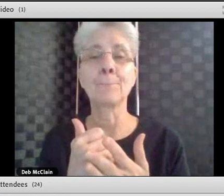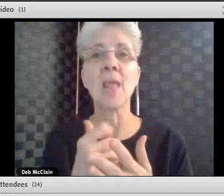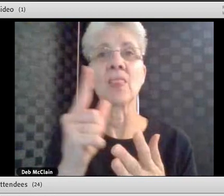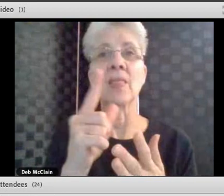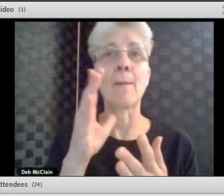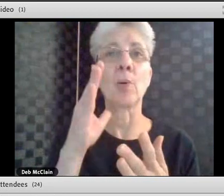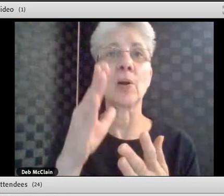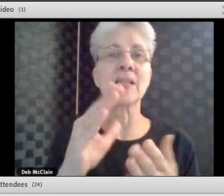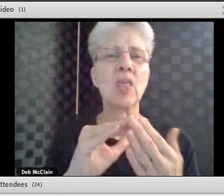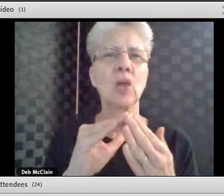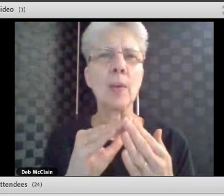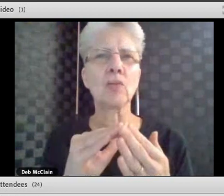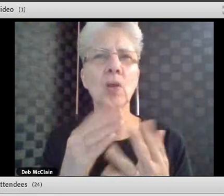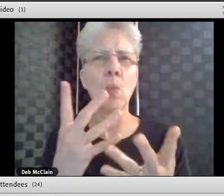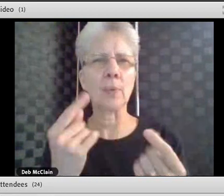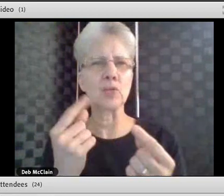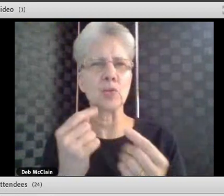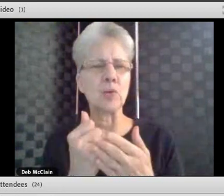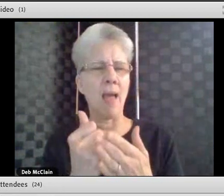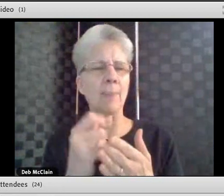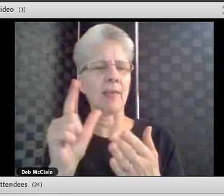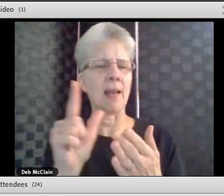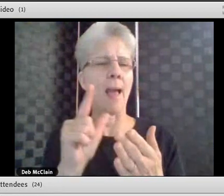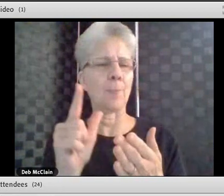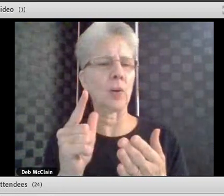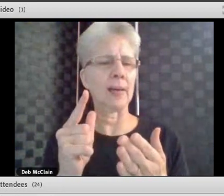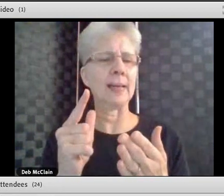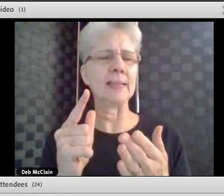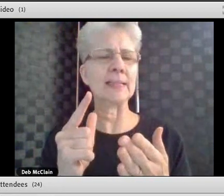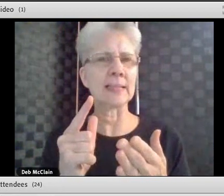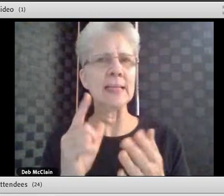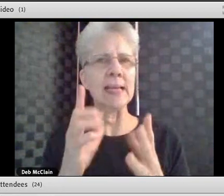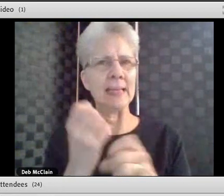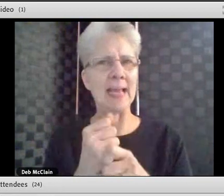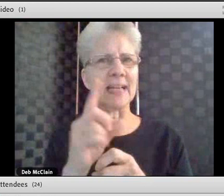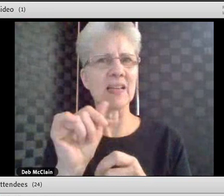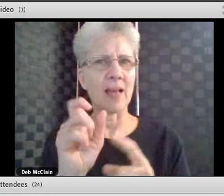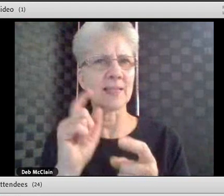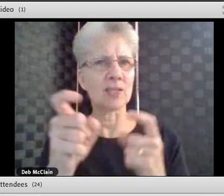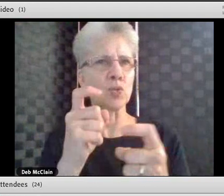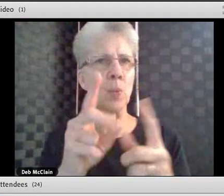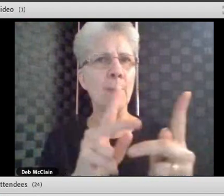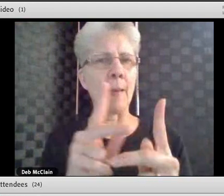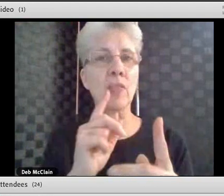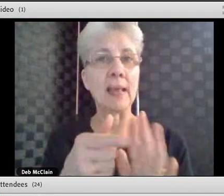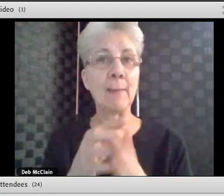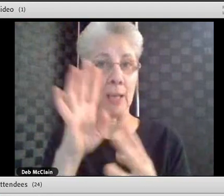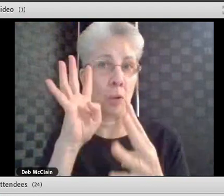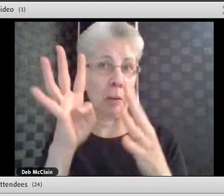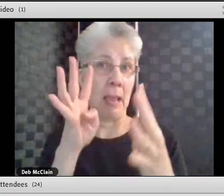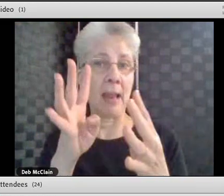and what can we help further our libraries in the community? What can we do to help our libraries get these devices to people